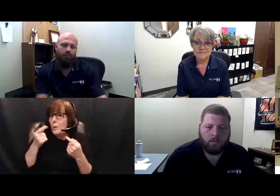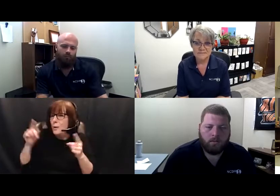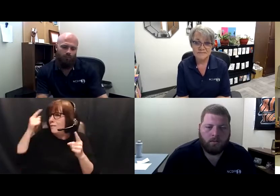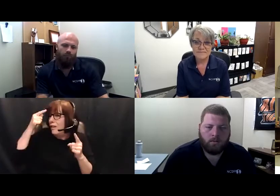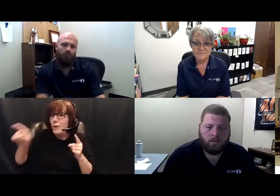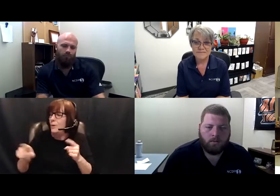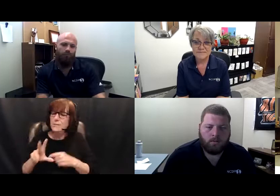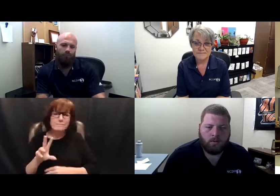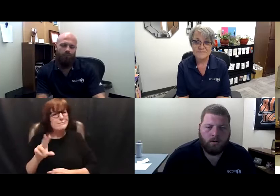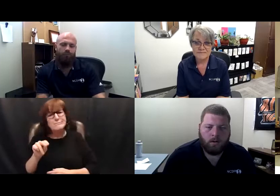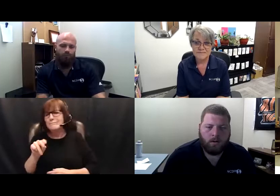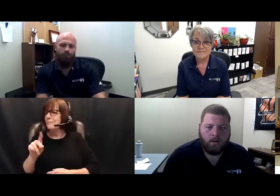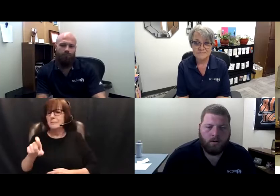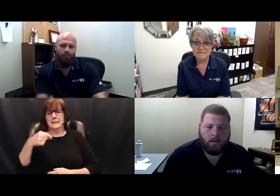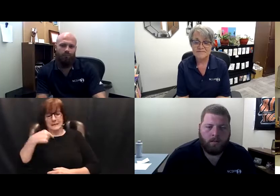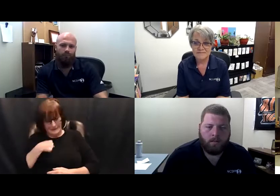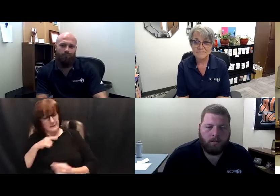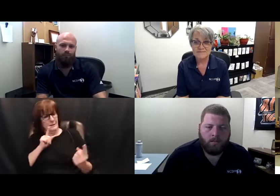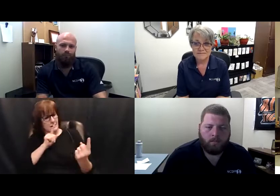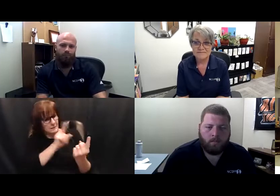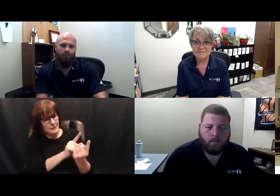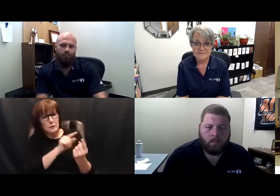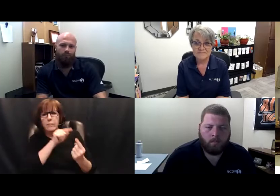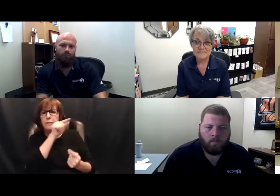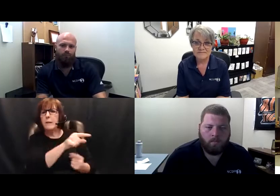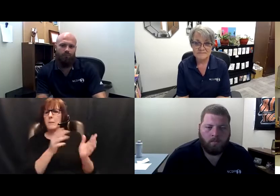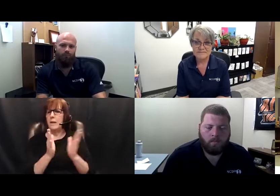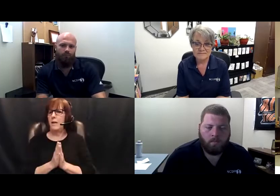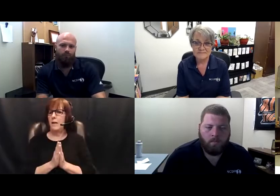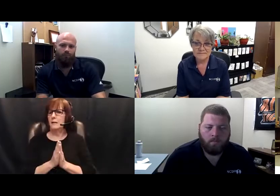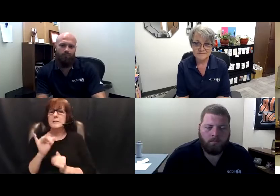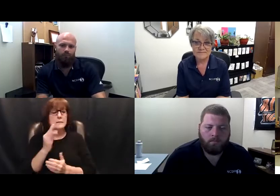You have to go to them and ask for it. If there's some brand new technology out